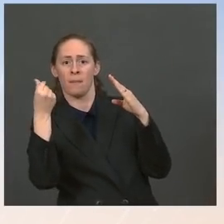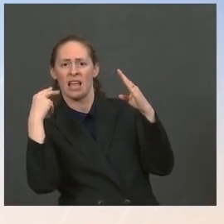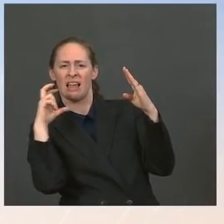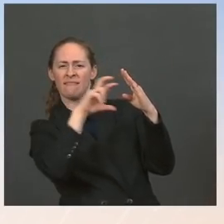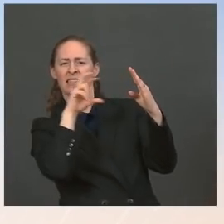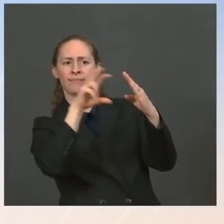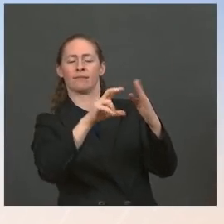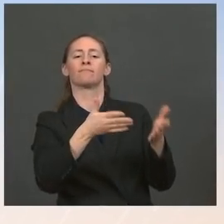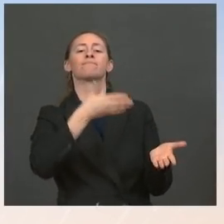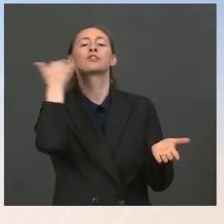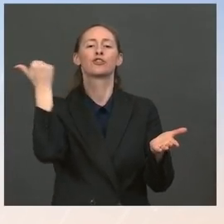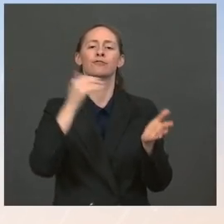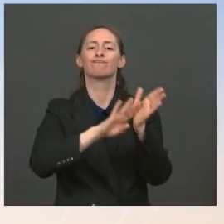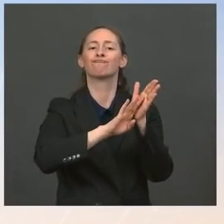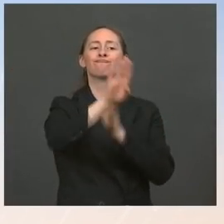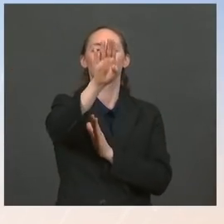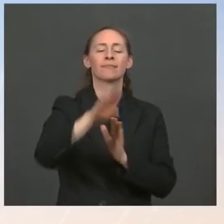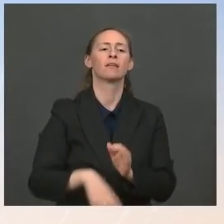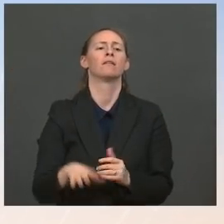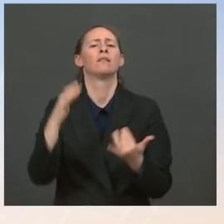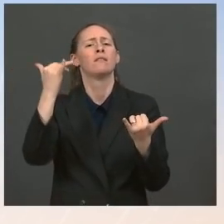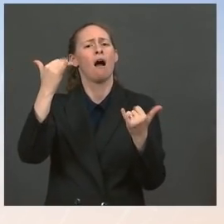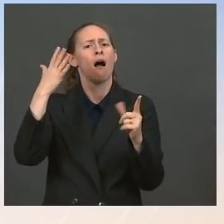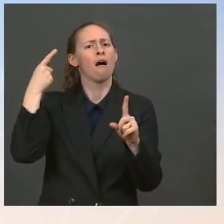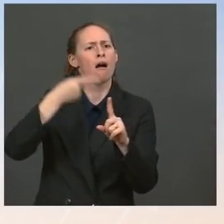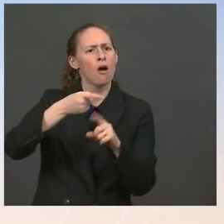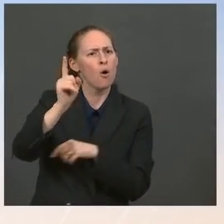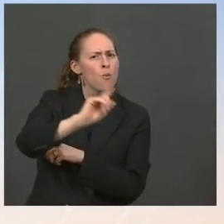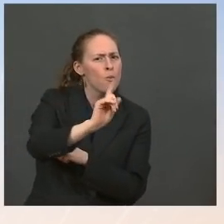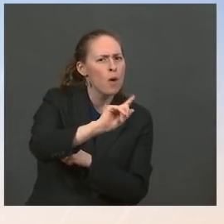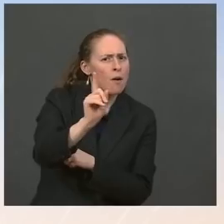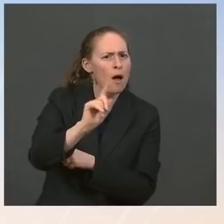you know, I'm still surprised that some people were surprised when I pointed to the fact